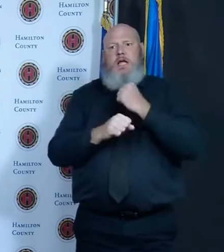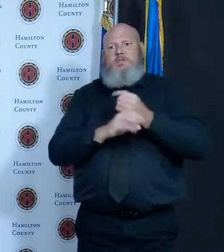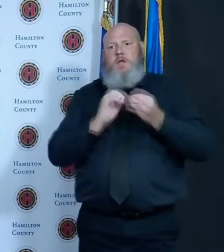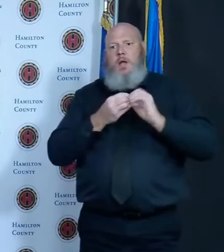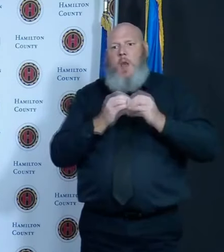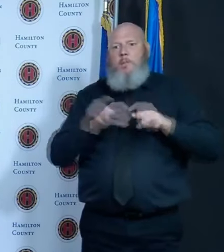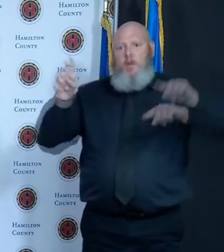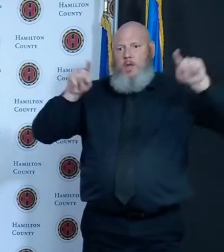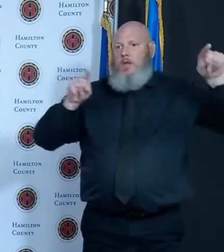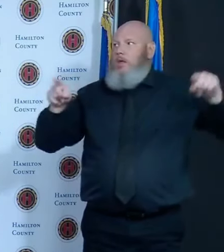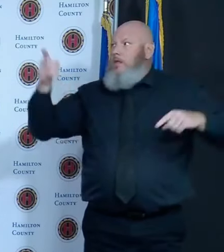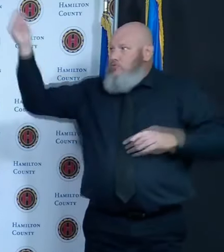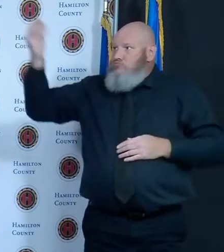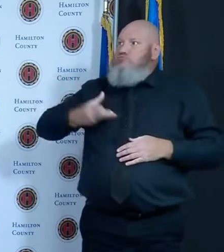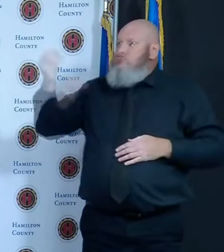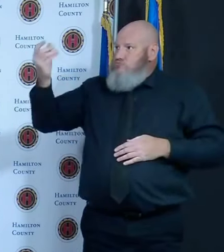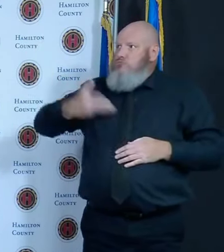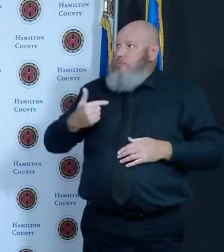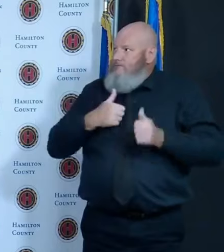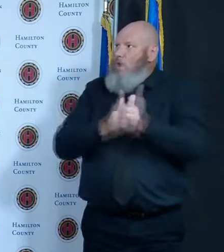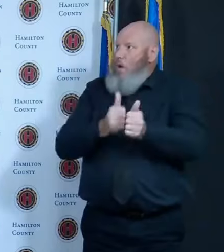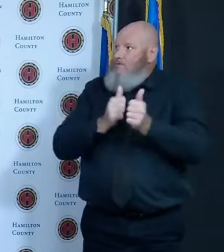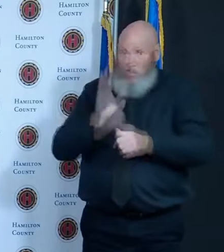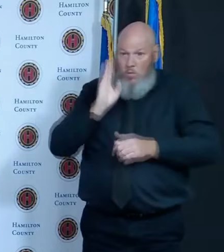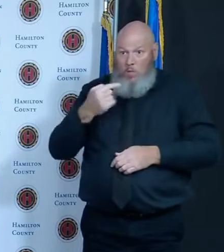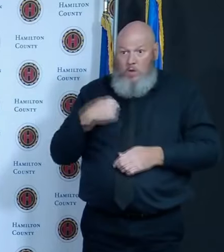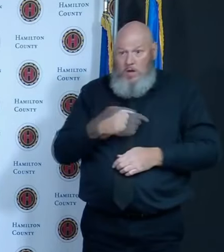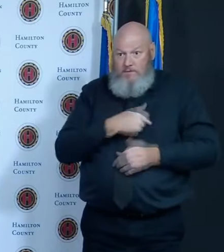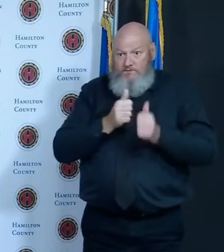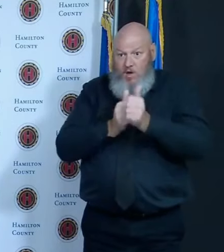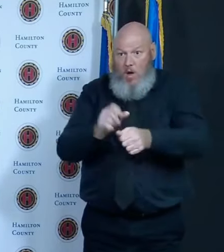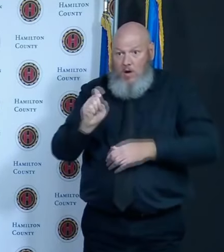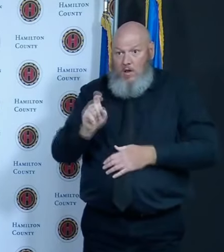do you think the timetable is for that I'm not at liberty to give you a